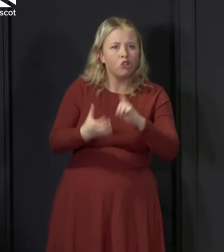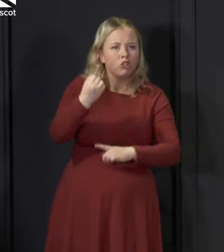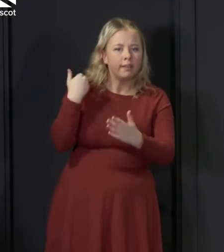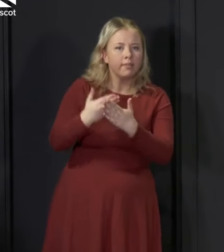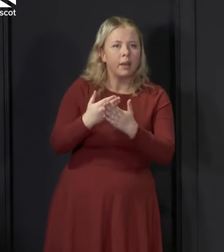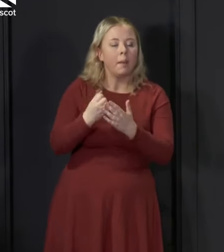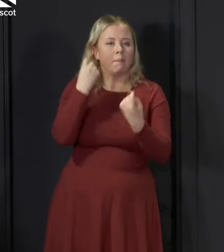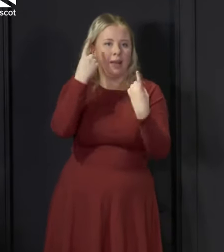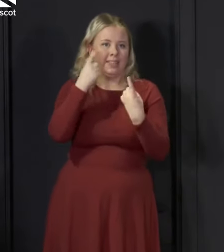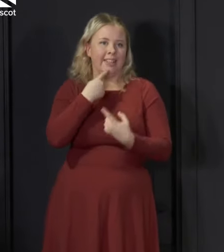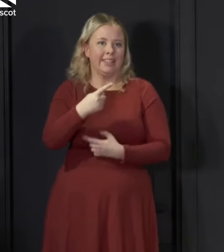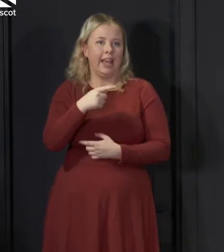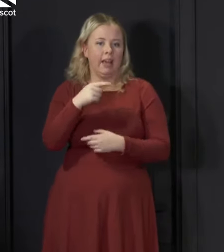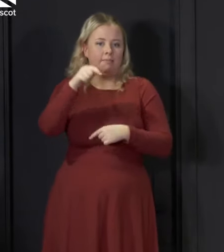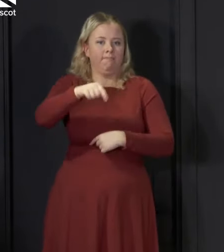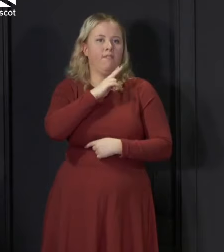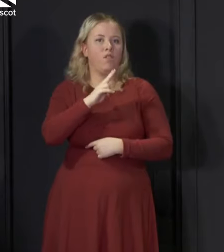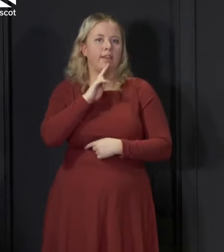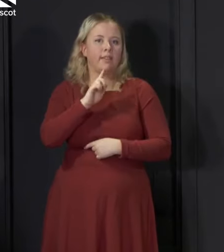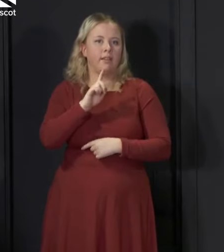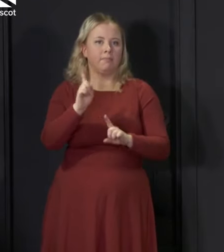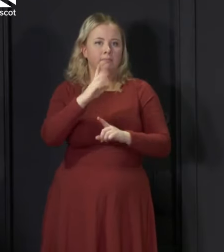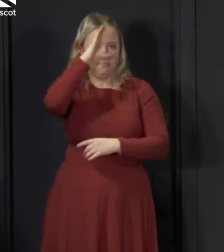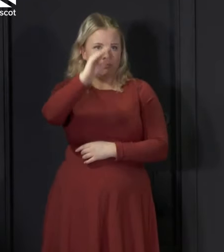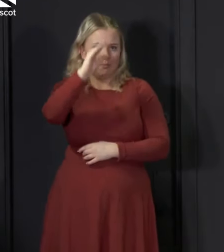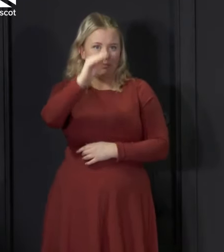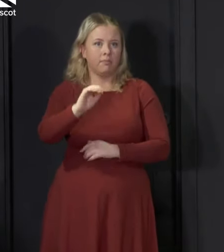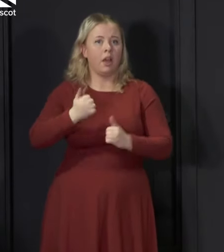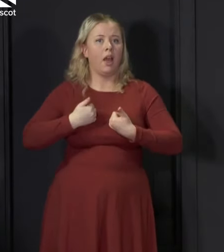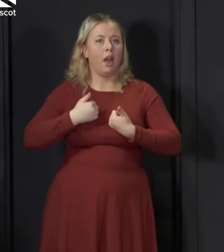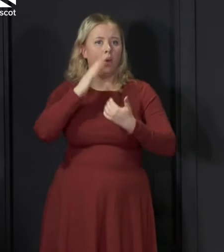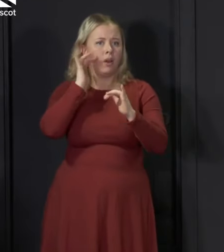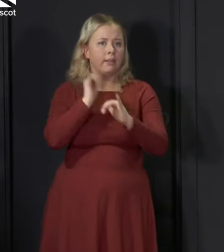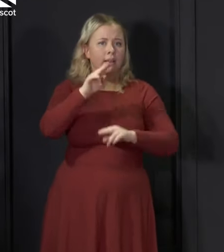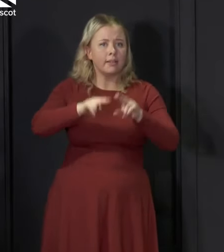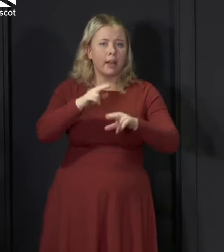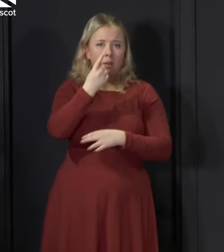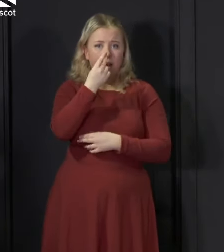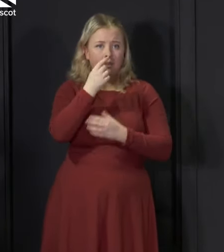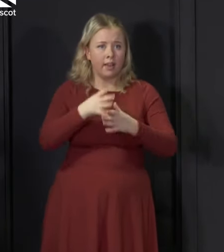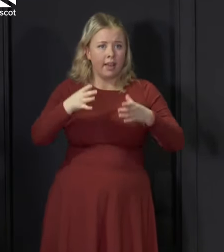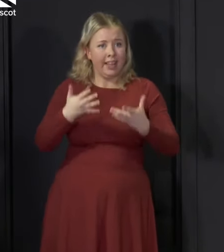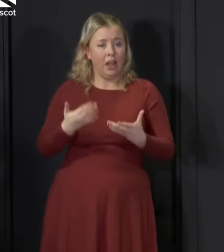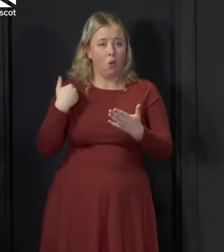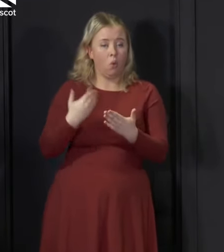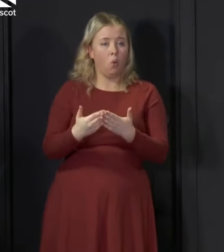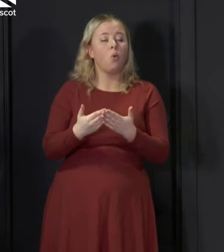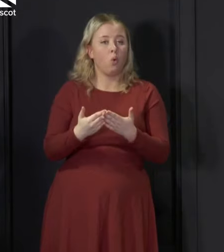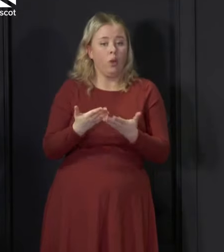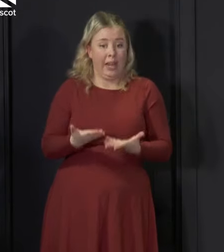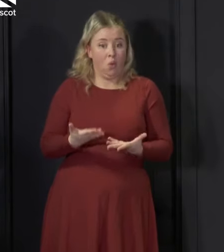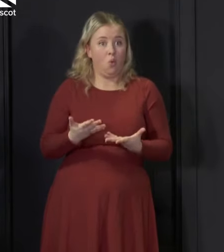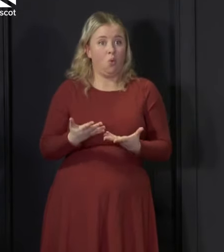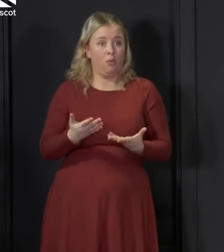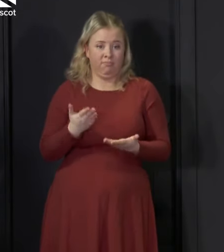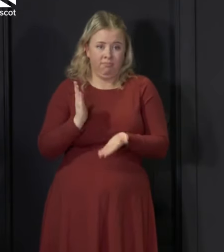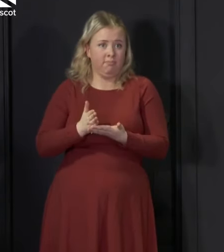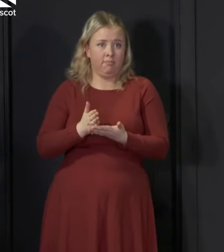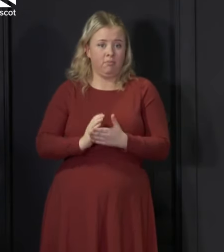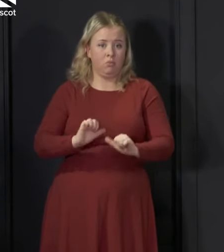against that target is. Our testing capacity right now is certainly well on track for that